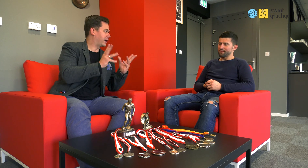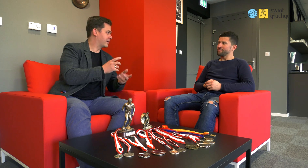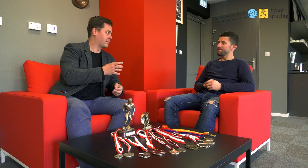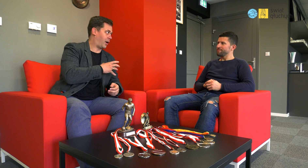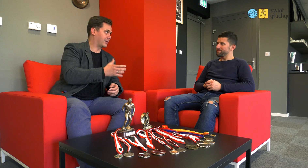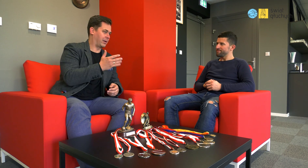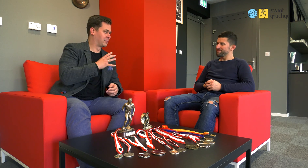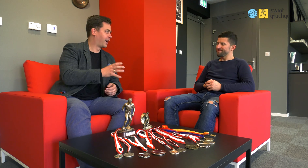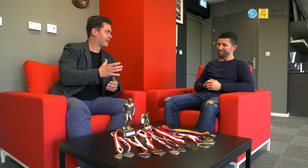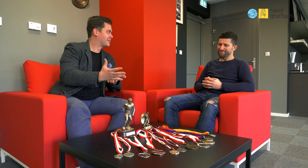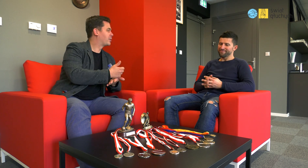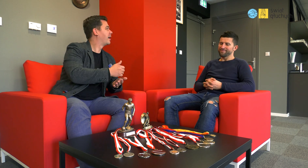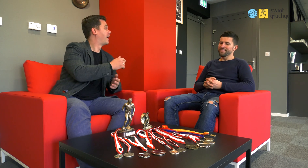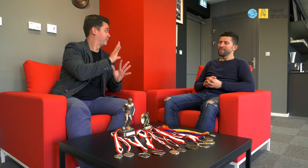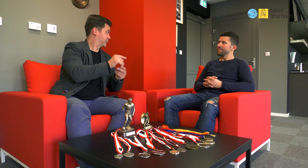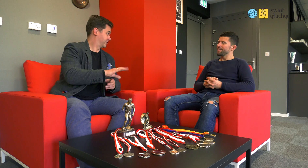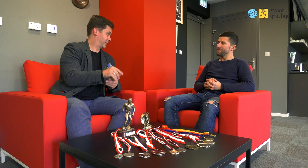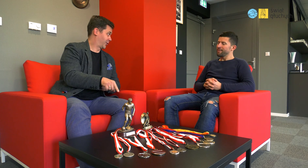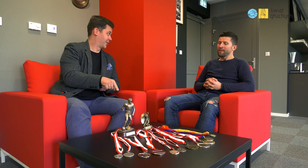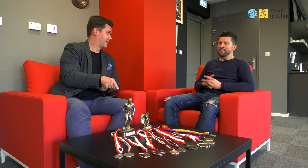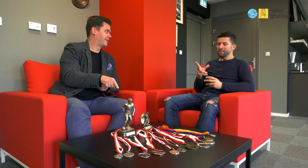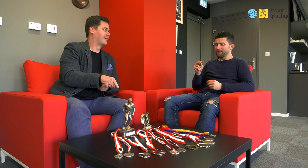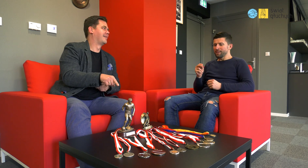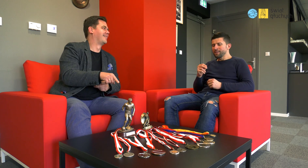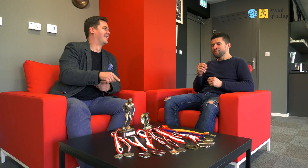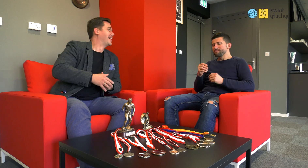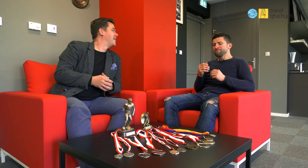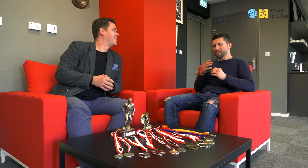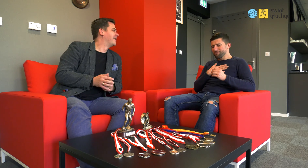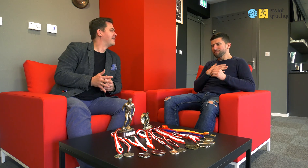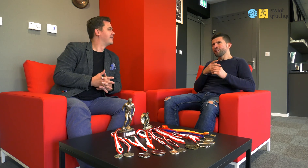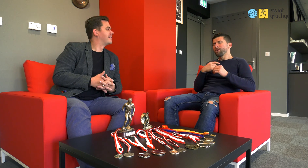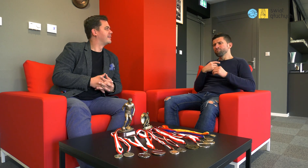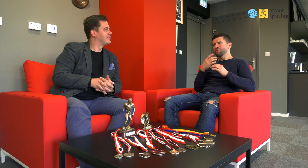Beautiful. A very rich collection. These are all of them? No, I have more.